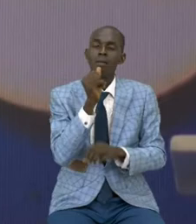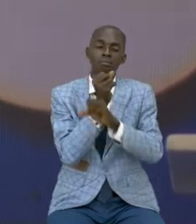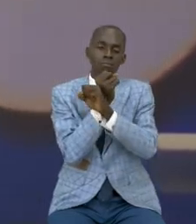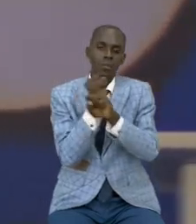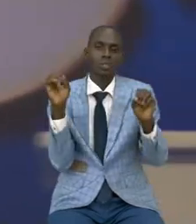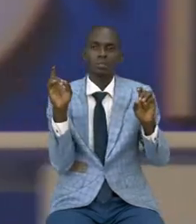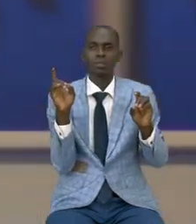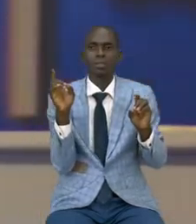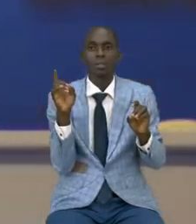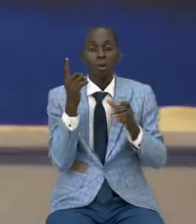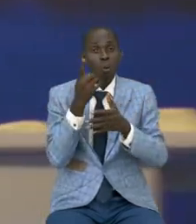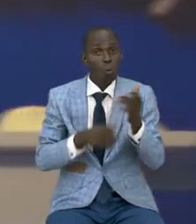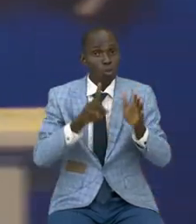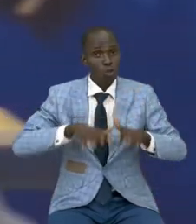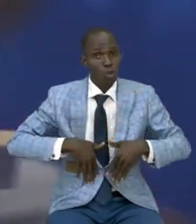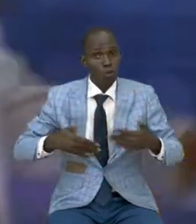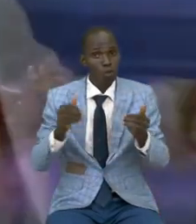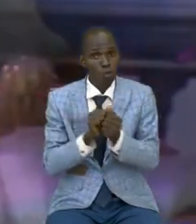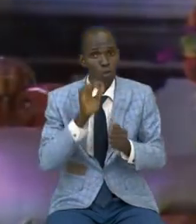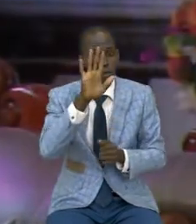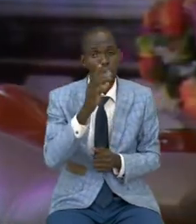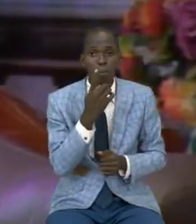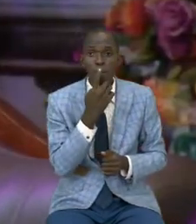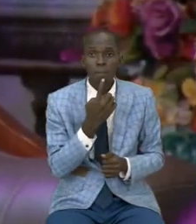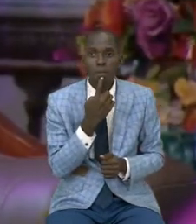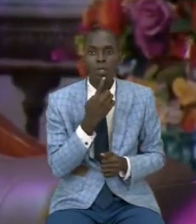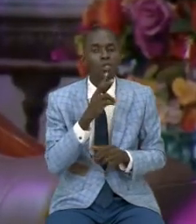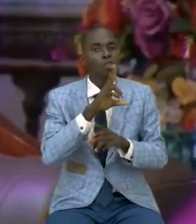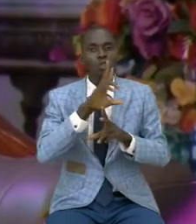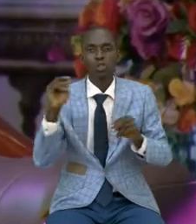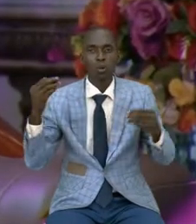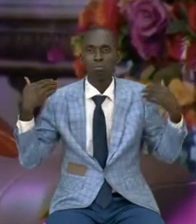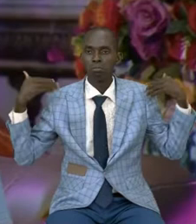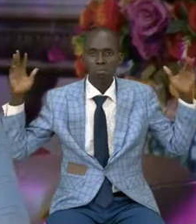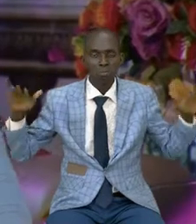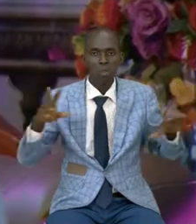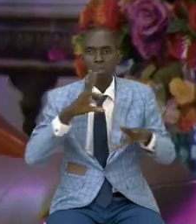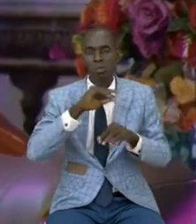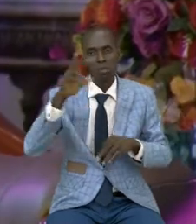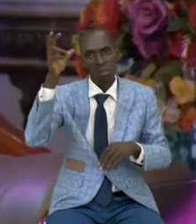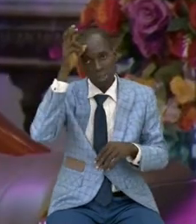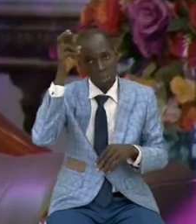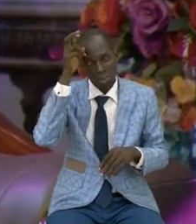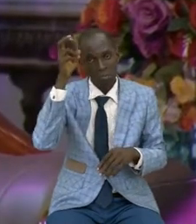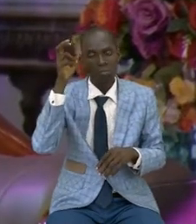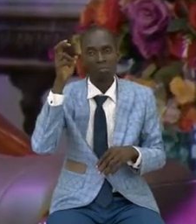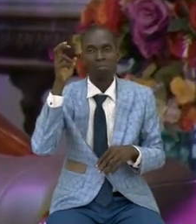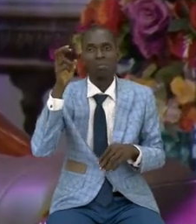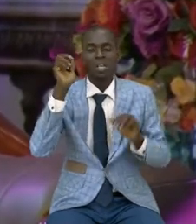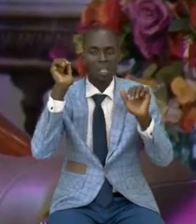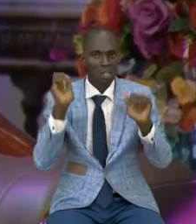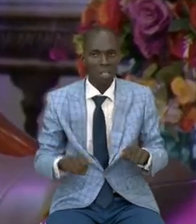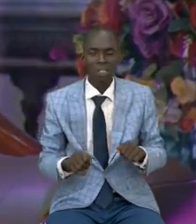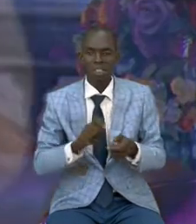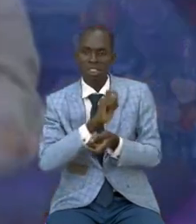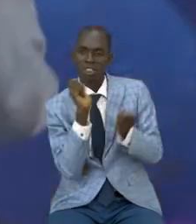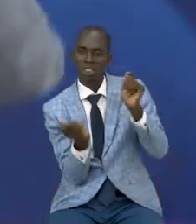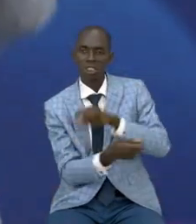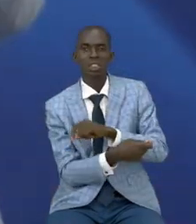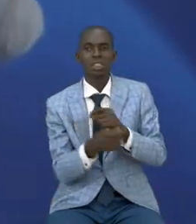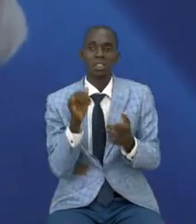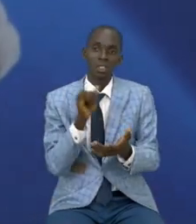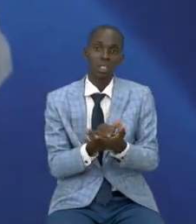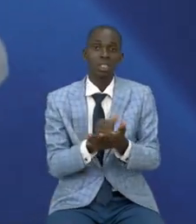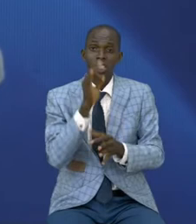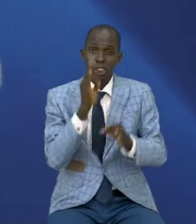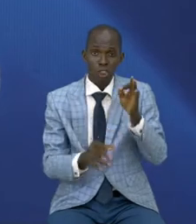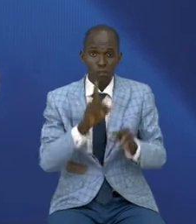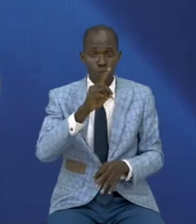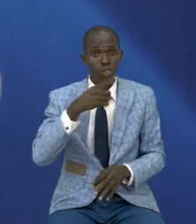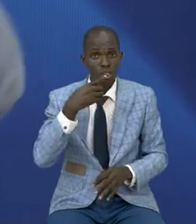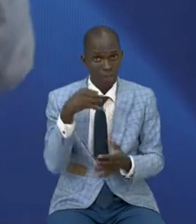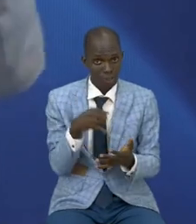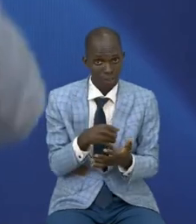what you confess with your mouth no angel no demon no satan can reverse that if you say i believe